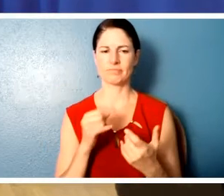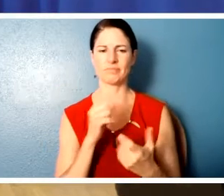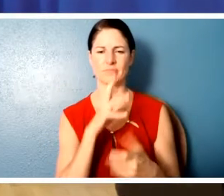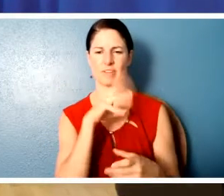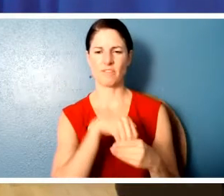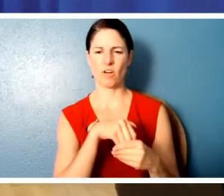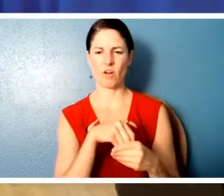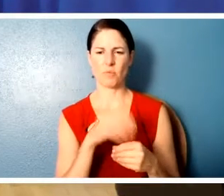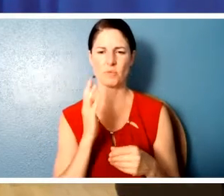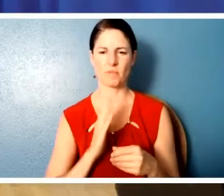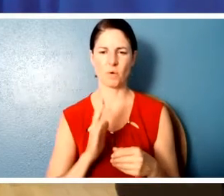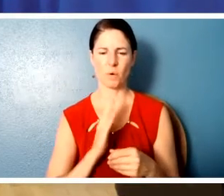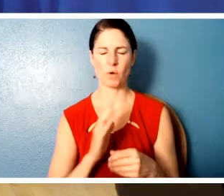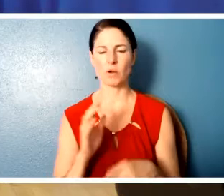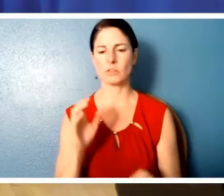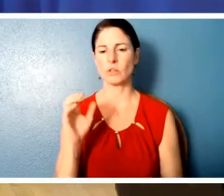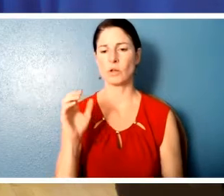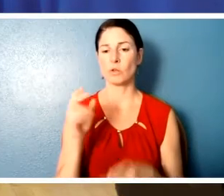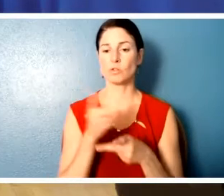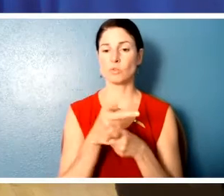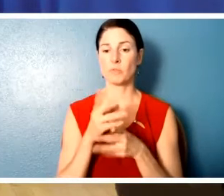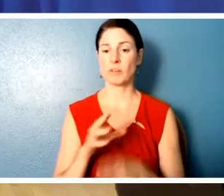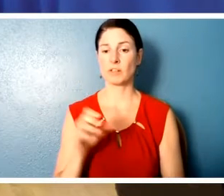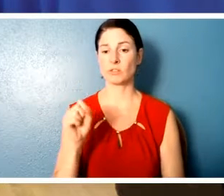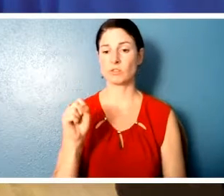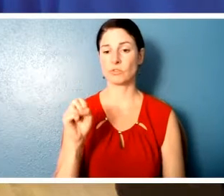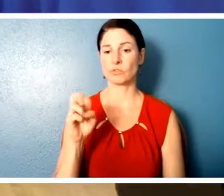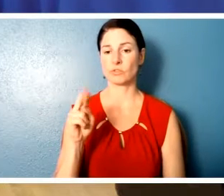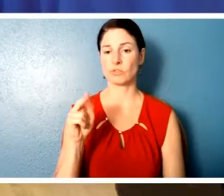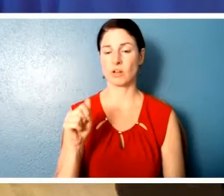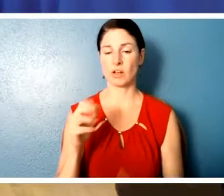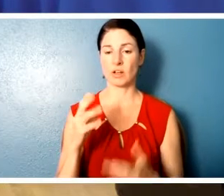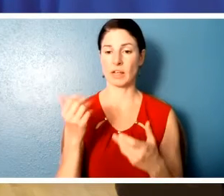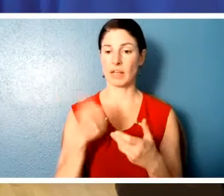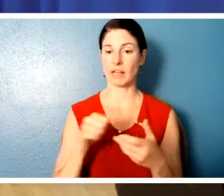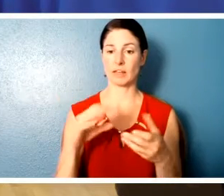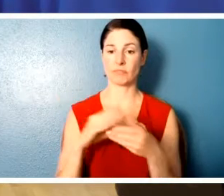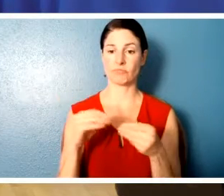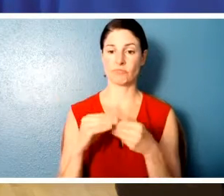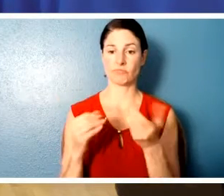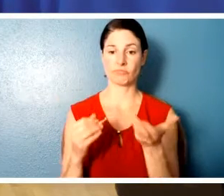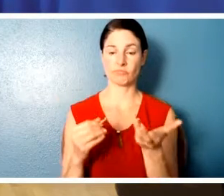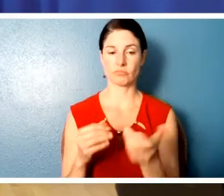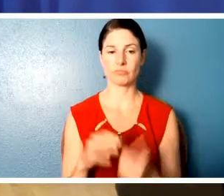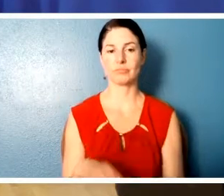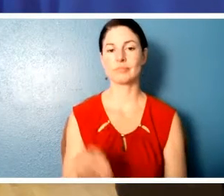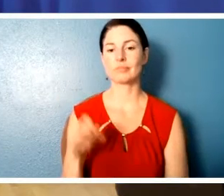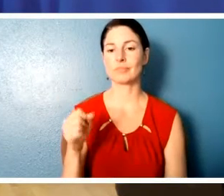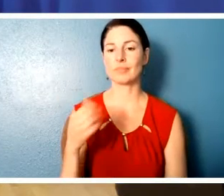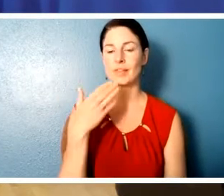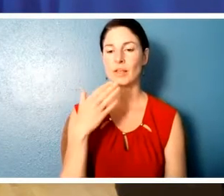SacGov: A supervisor, do you have any opening remarks you'd like to make yeah first of all i'd like to thank the food Community collaborative and.